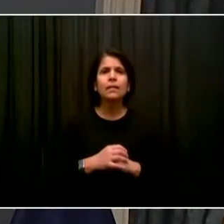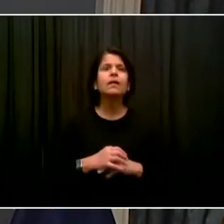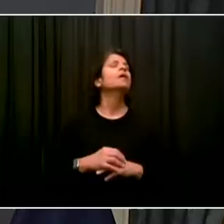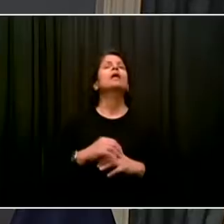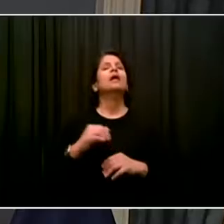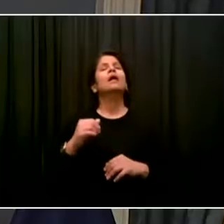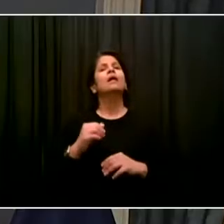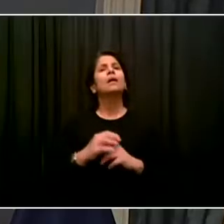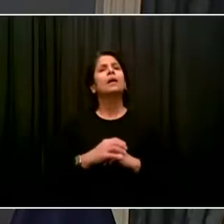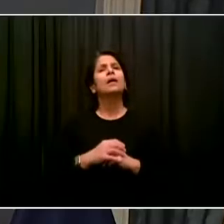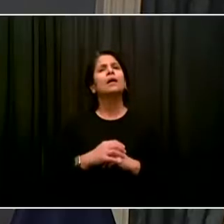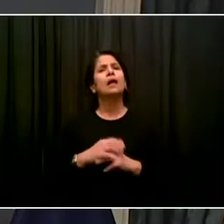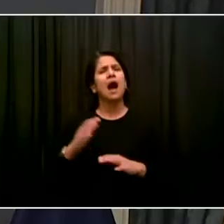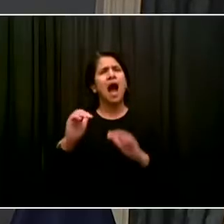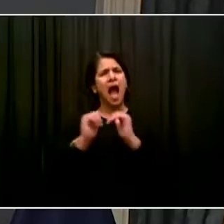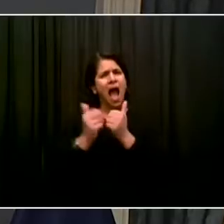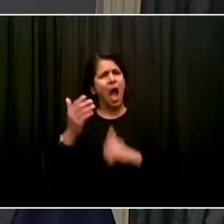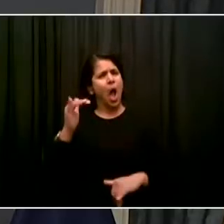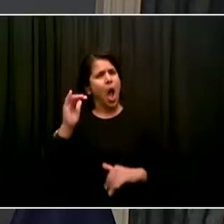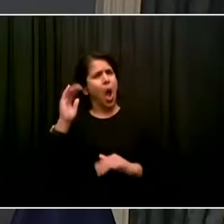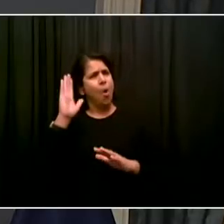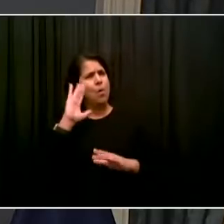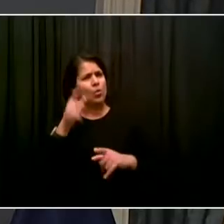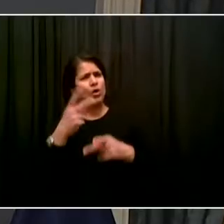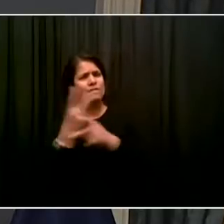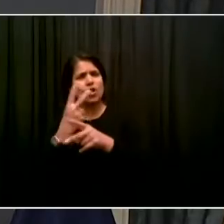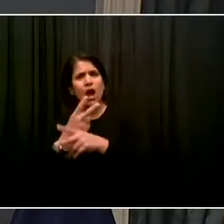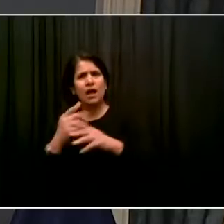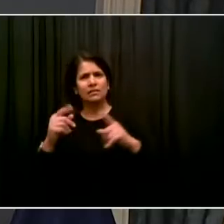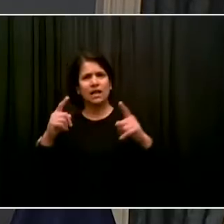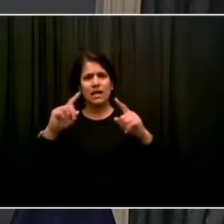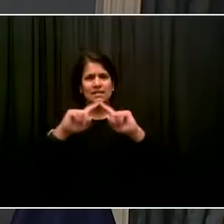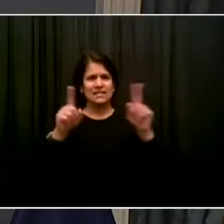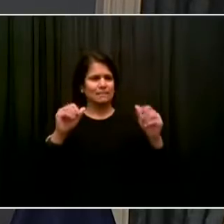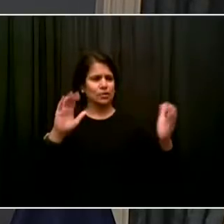WHATEVER REASON, YOU ARE KEPT